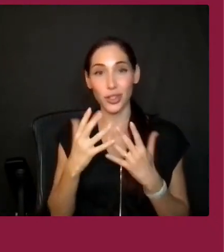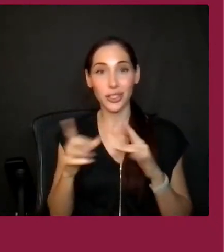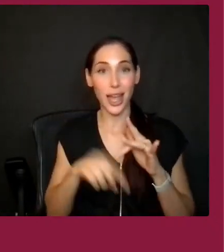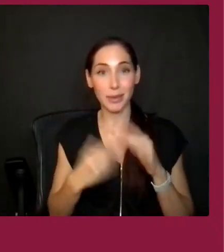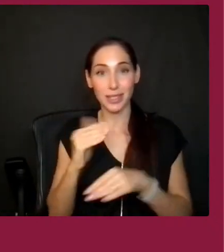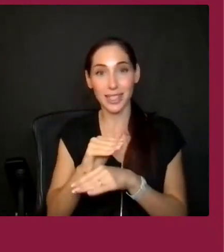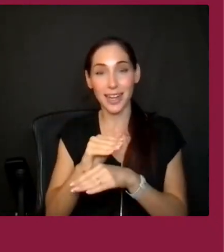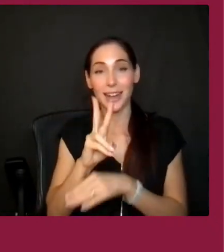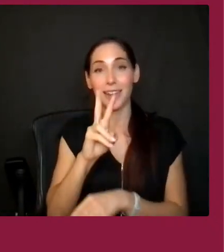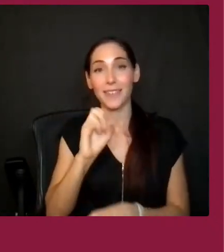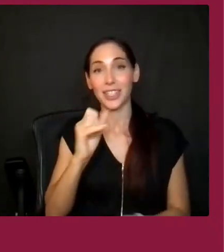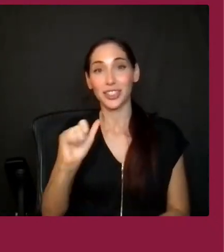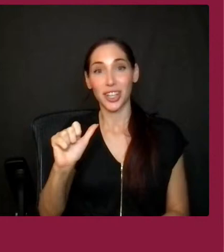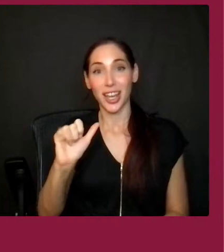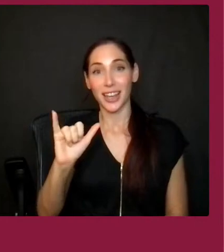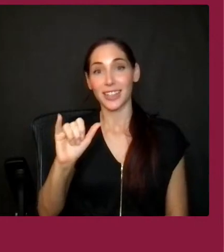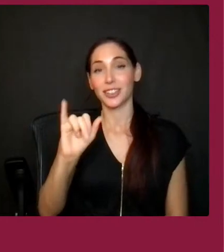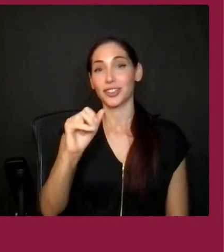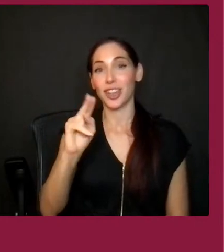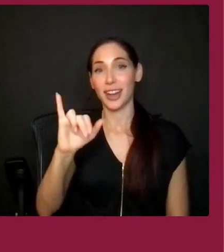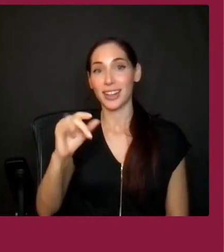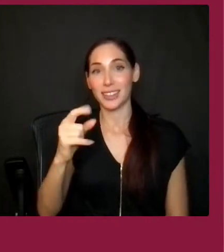Vejea Jennings will also be honored.